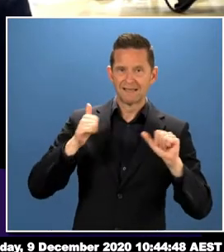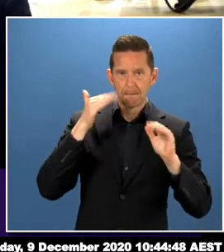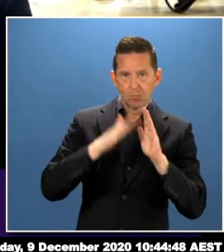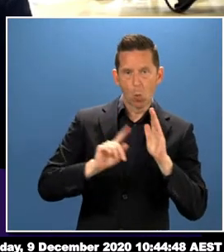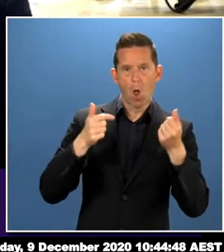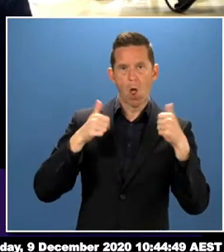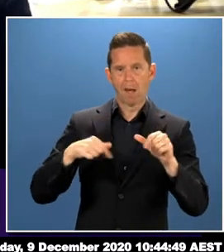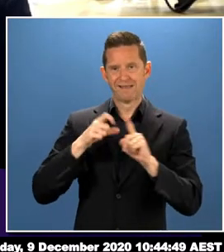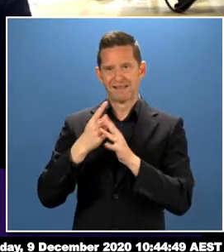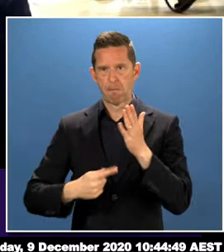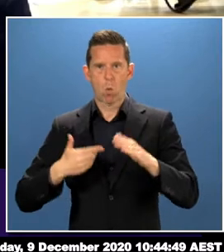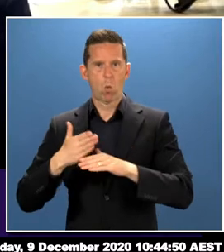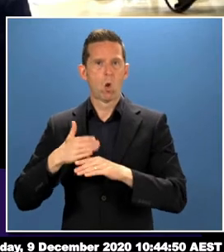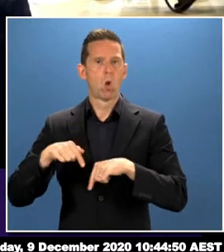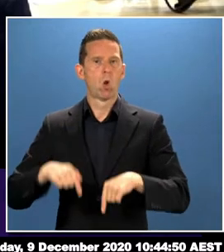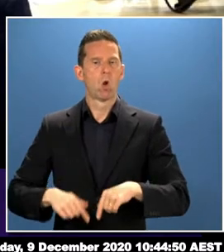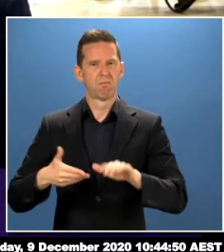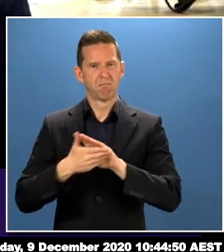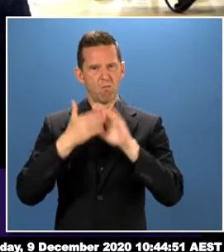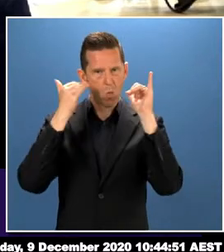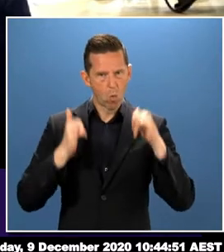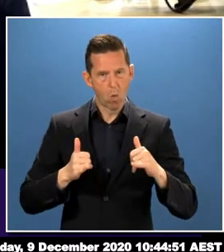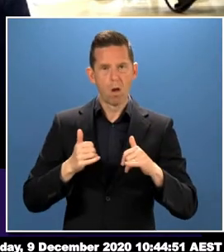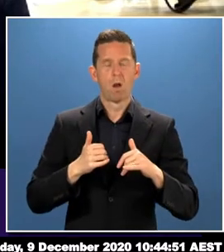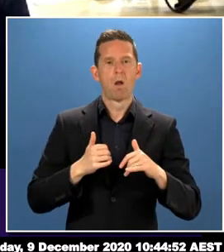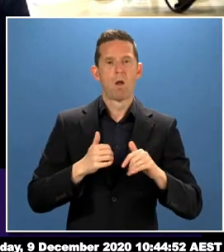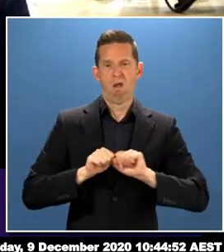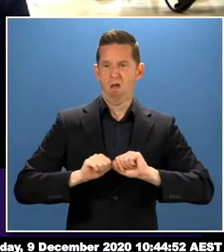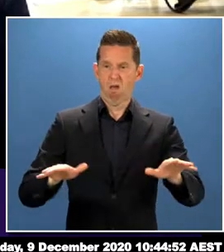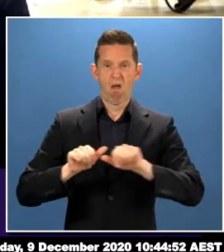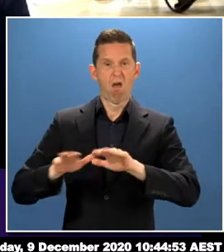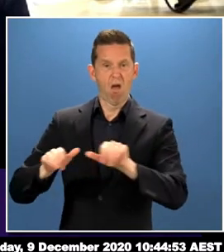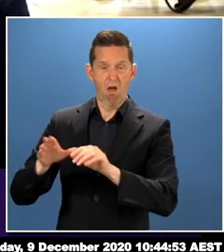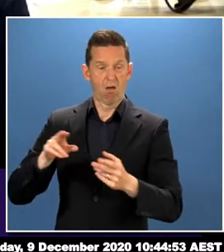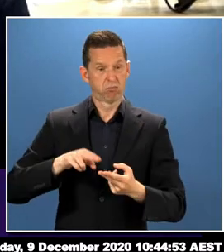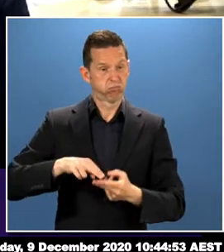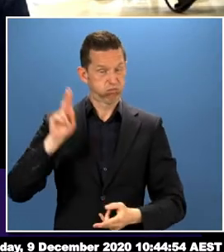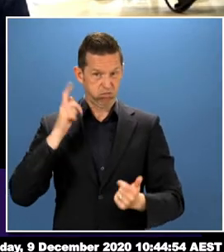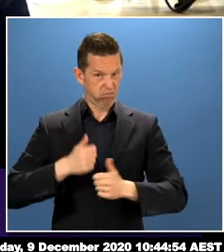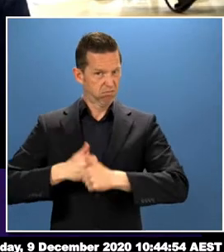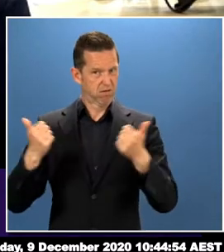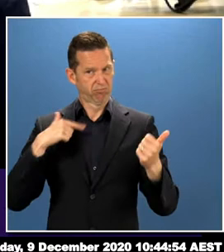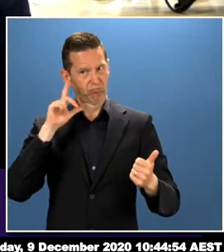And so the networks now is going really well. Excellent.